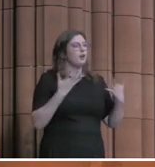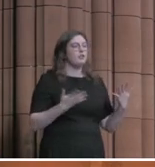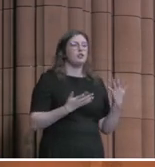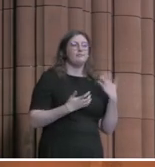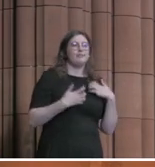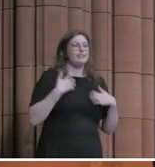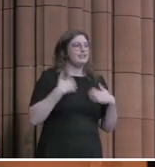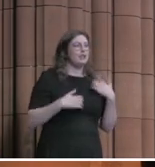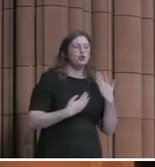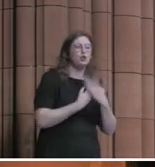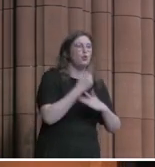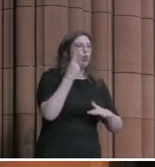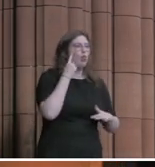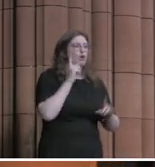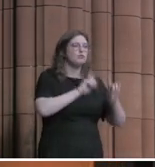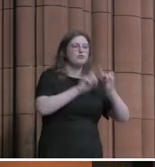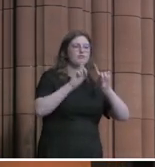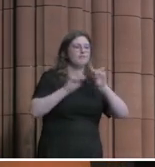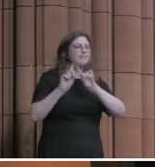Essential in your varied but interconnected domains.